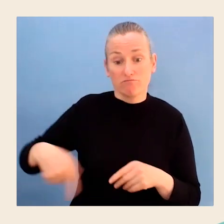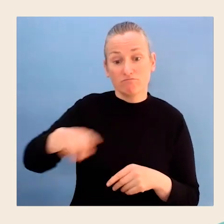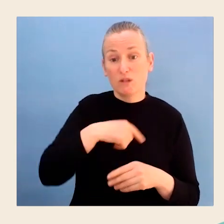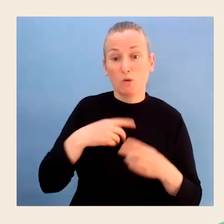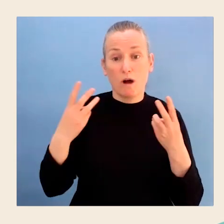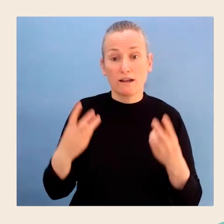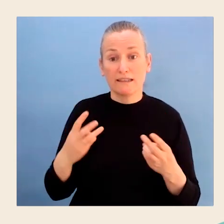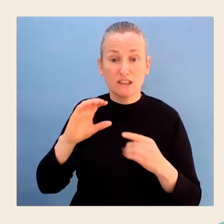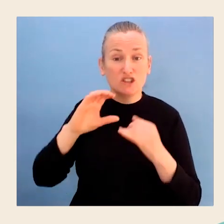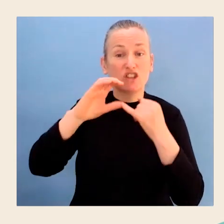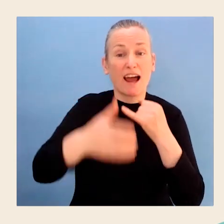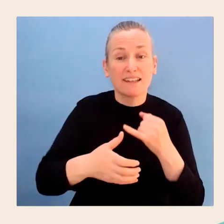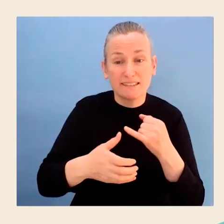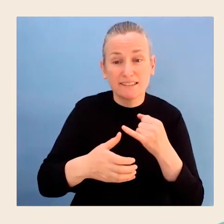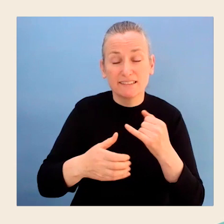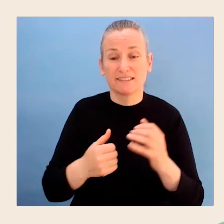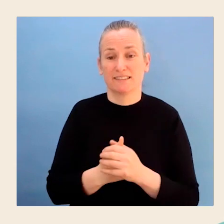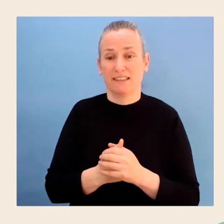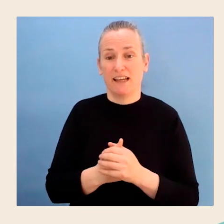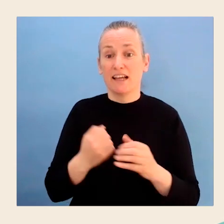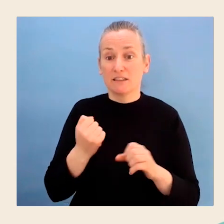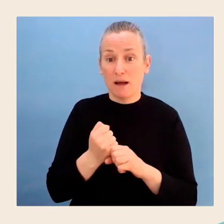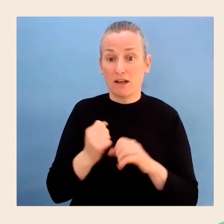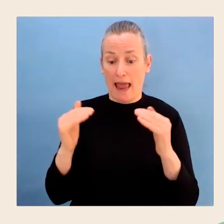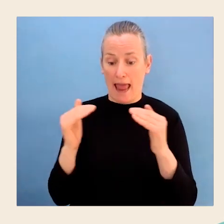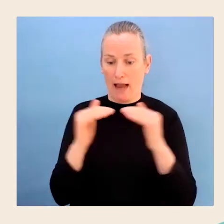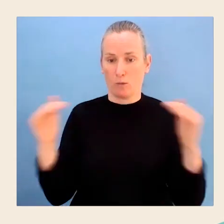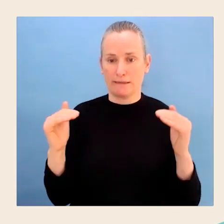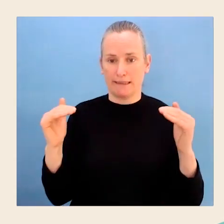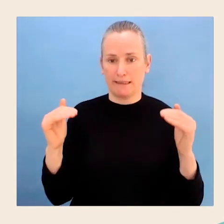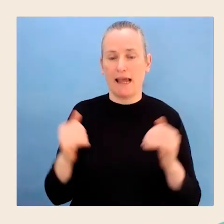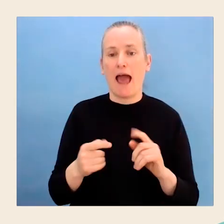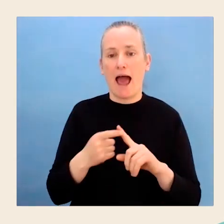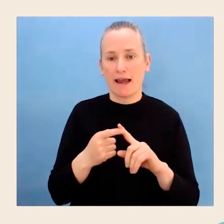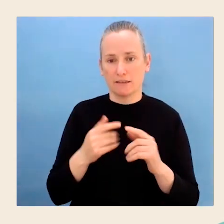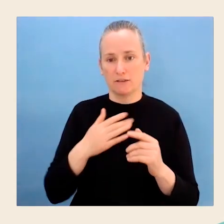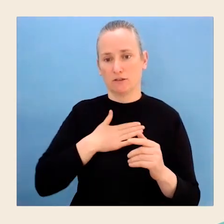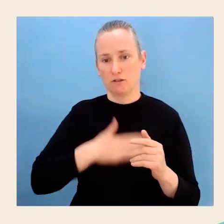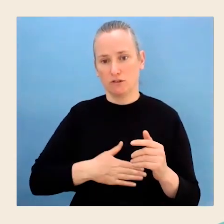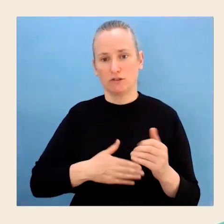It's about equity. And I think it's about justice. There is still, I think,